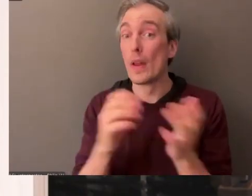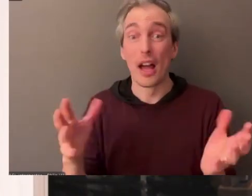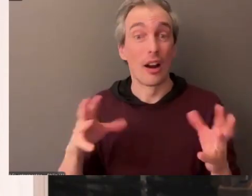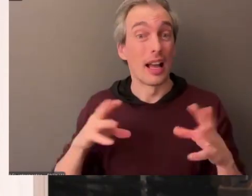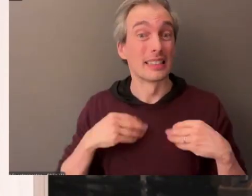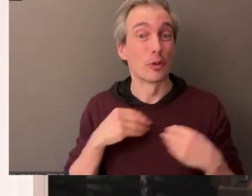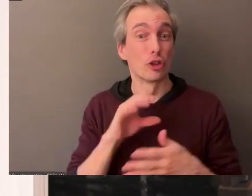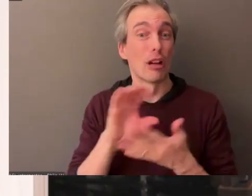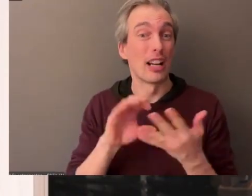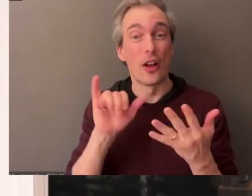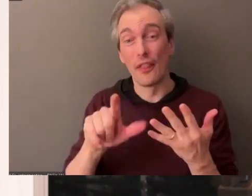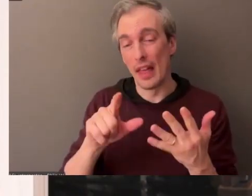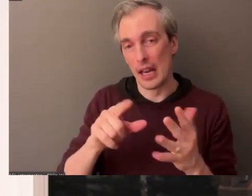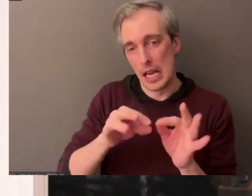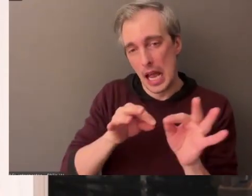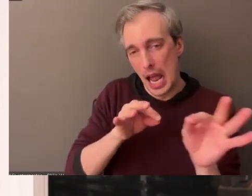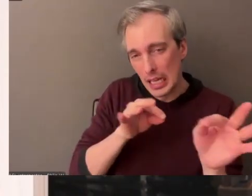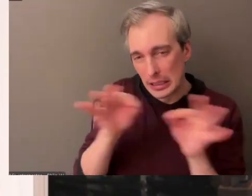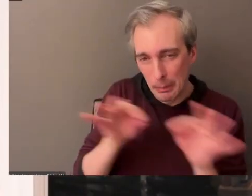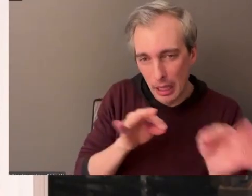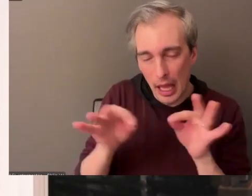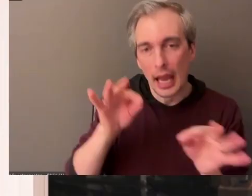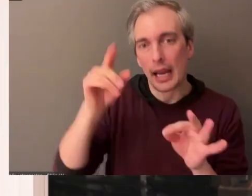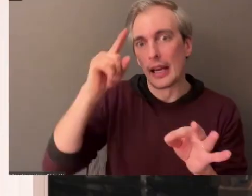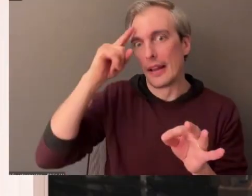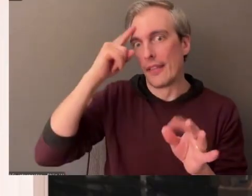like for the end user... They can still do horrible things with the design system.